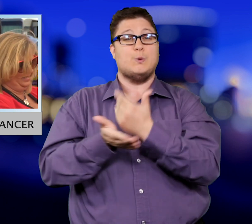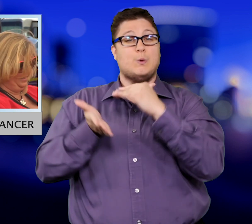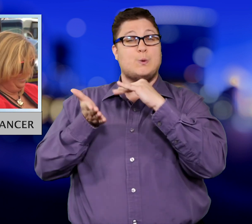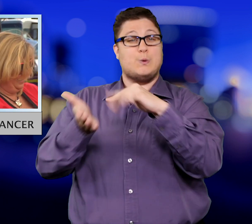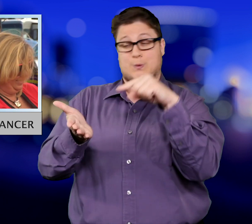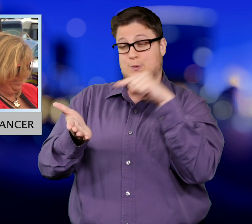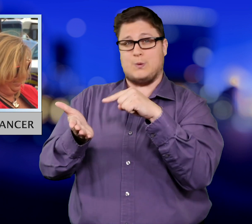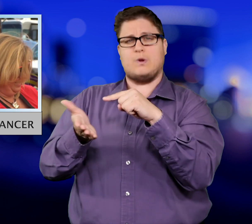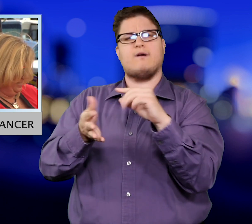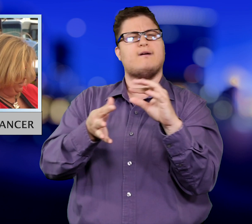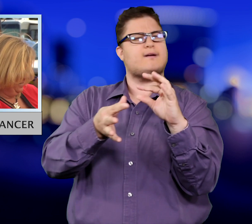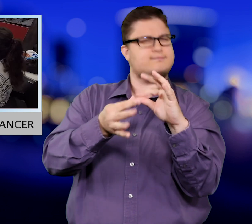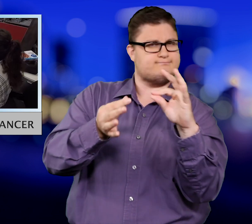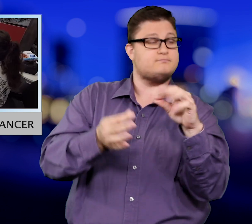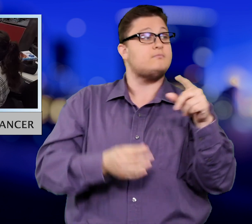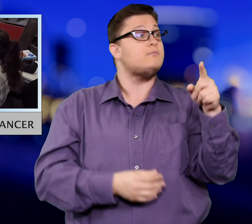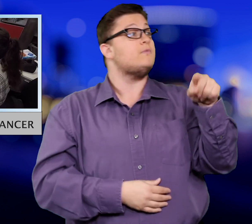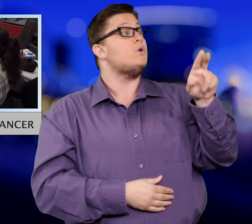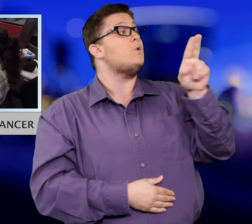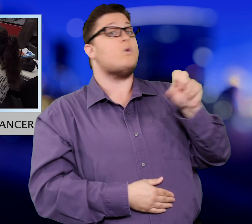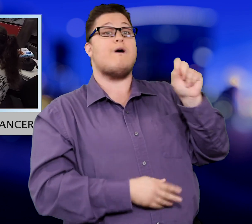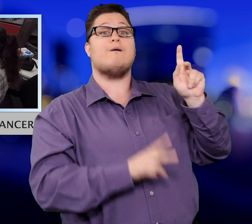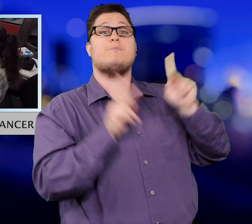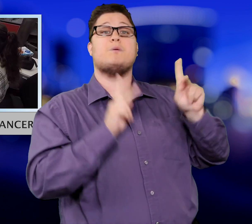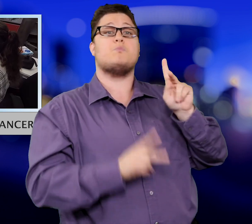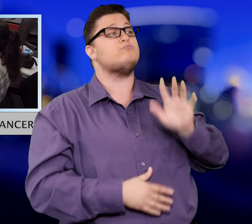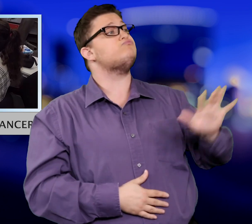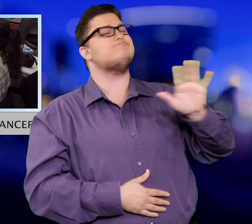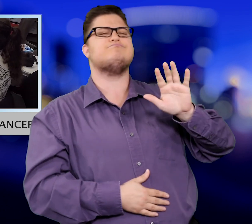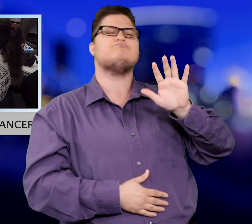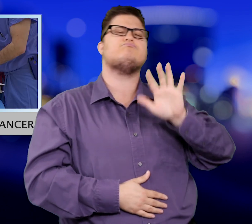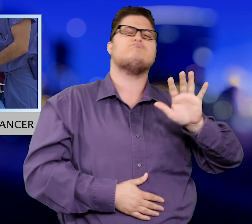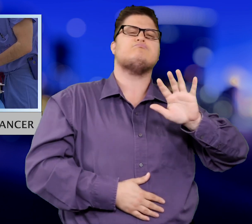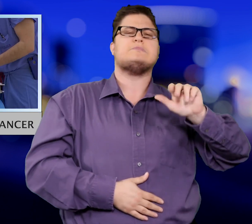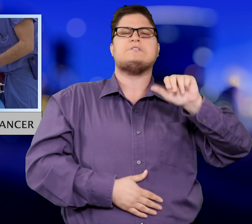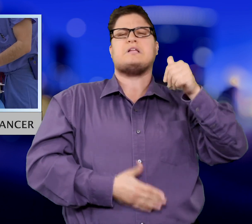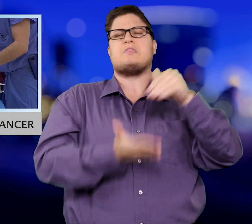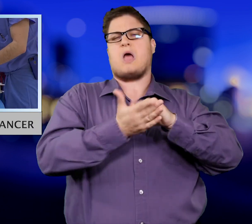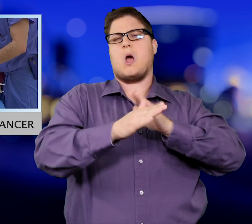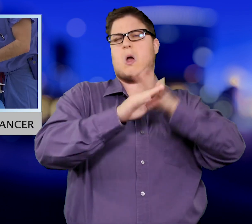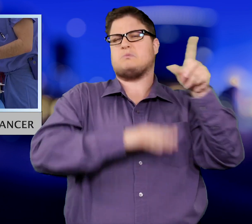A new study is suggesting tens of thousands